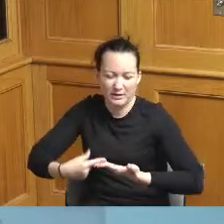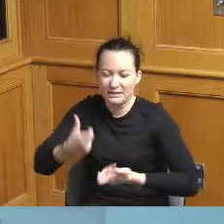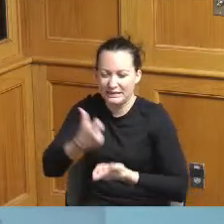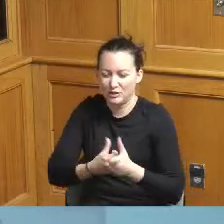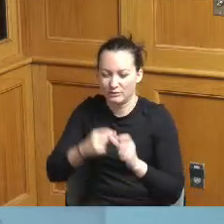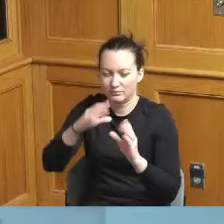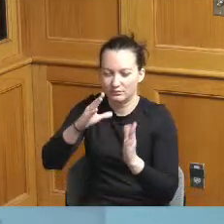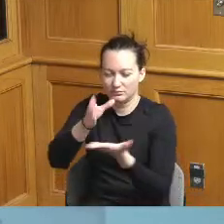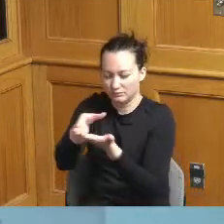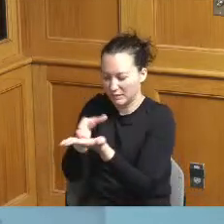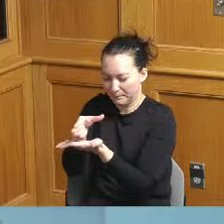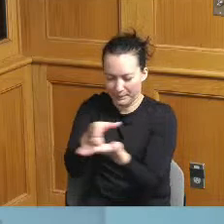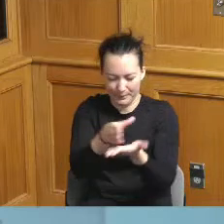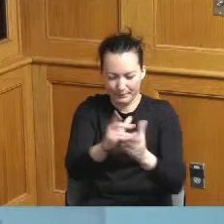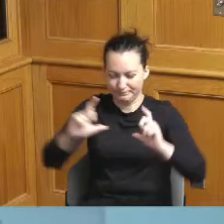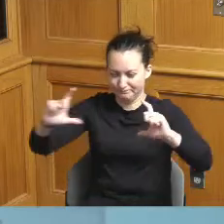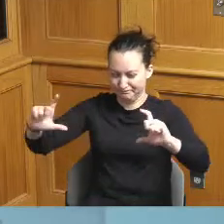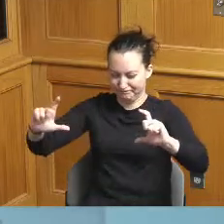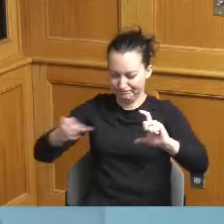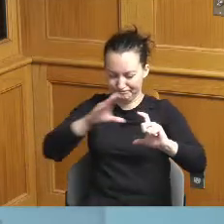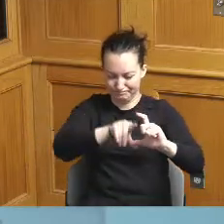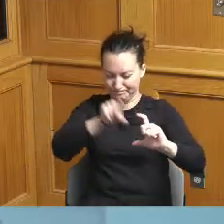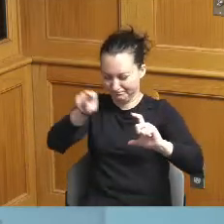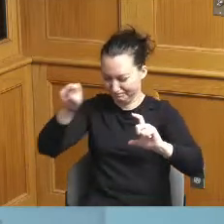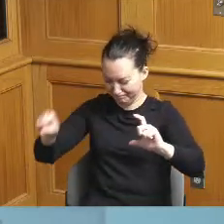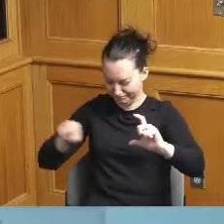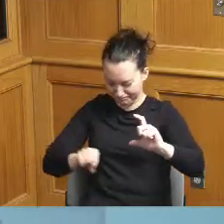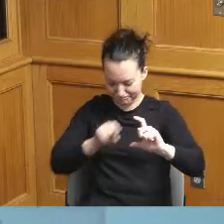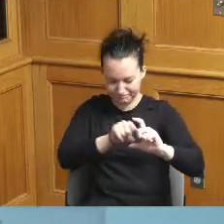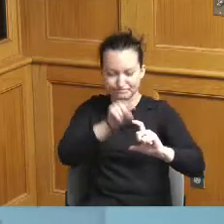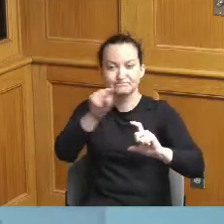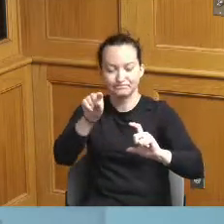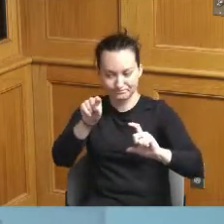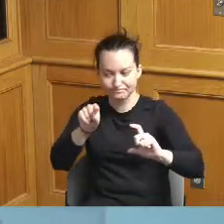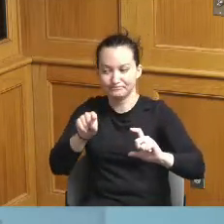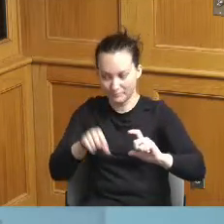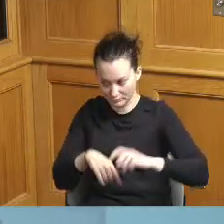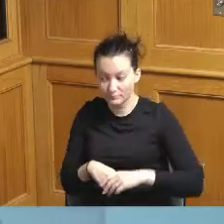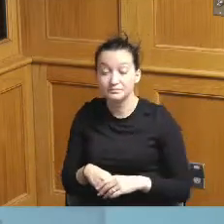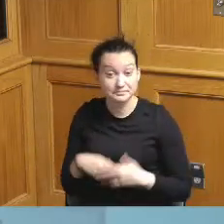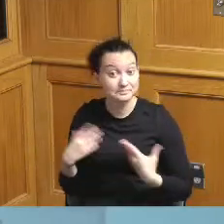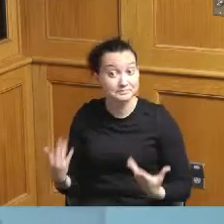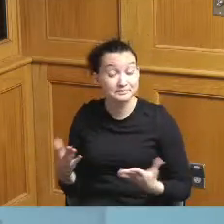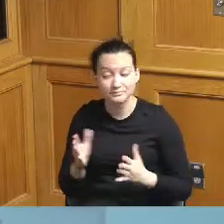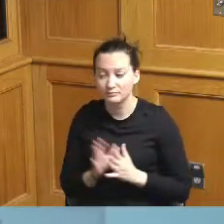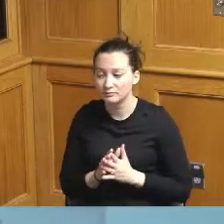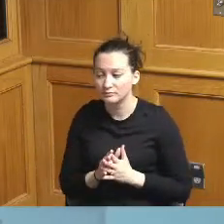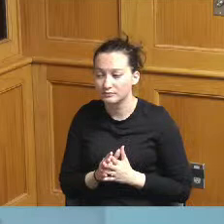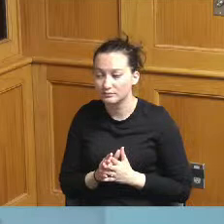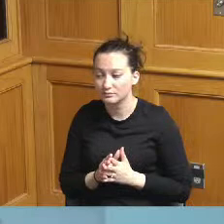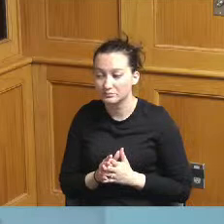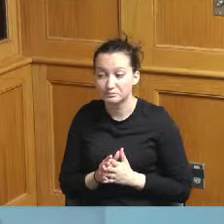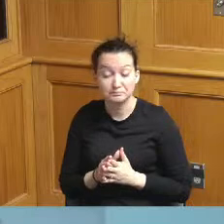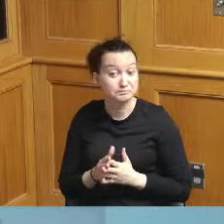these pieces within those two budget or within those two main areas so with that I am the last